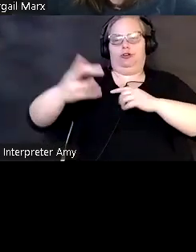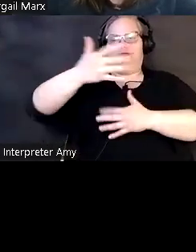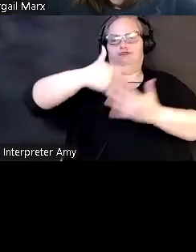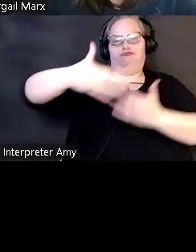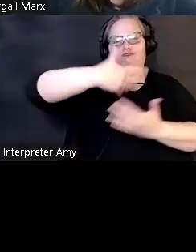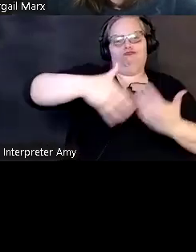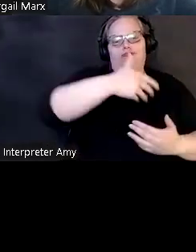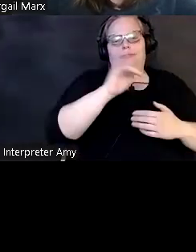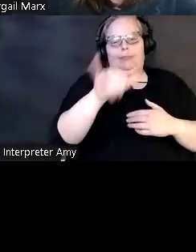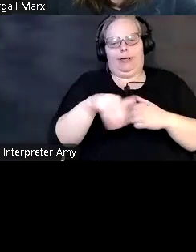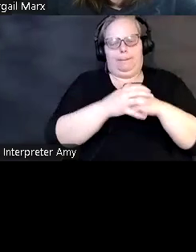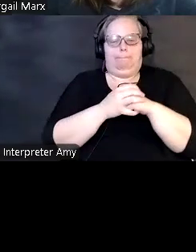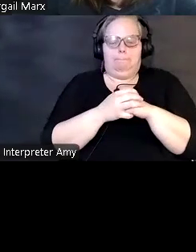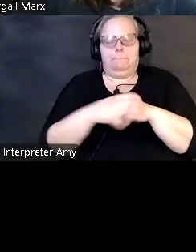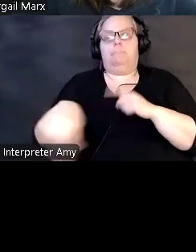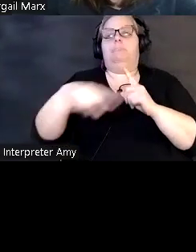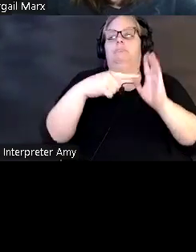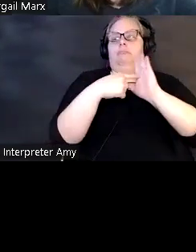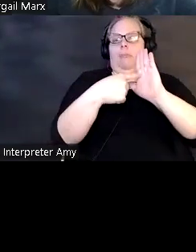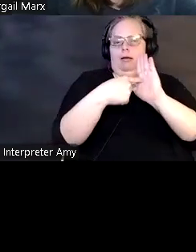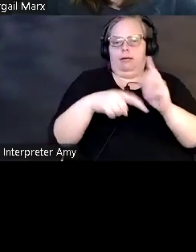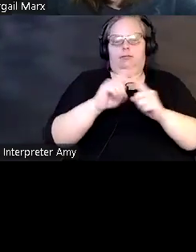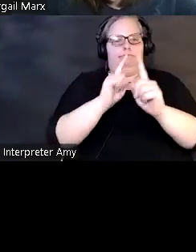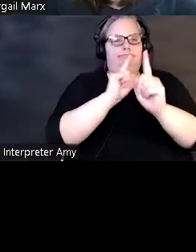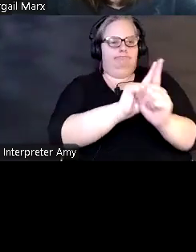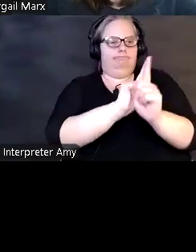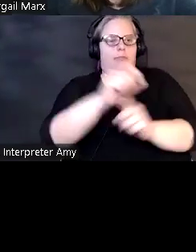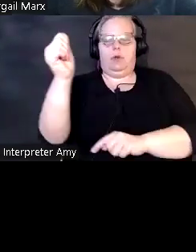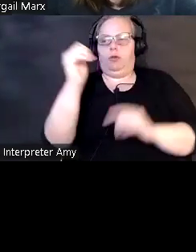and then also modeling and mentoring. So getting peers involved, getting other